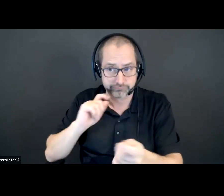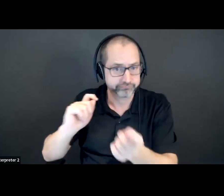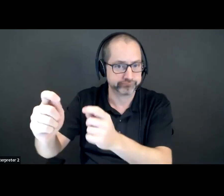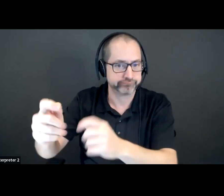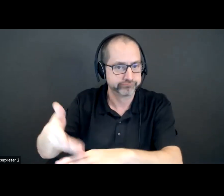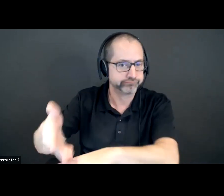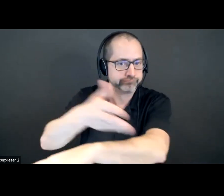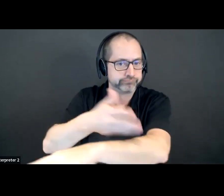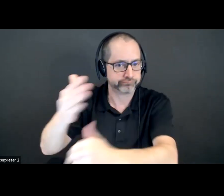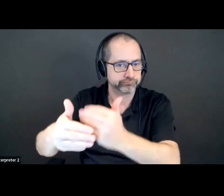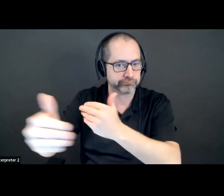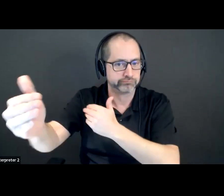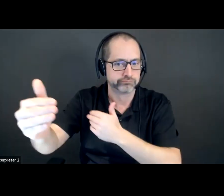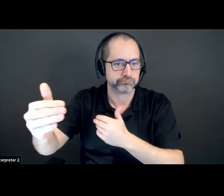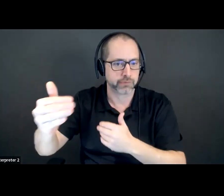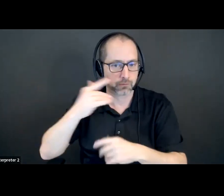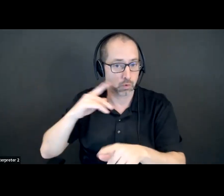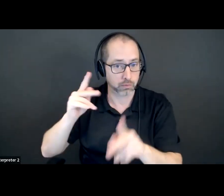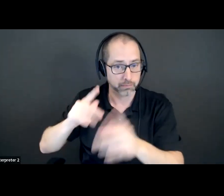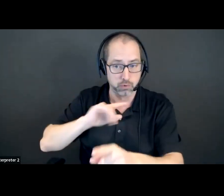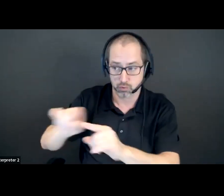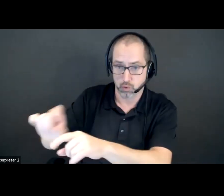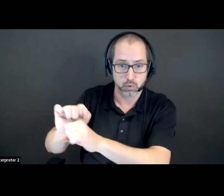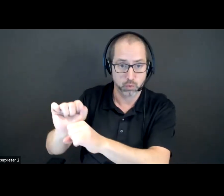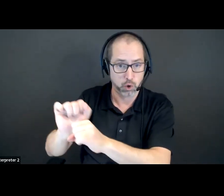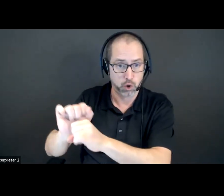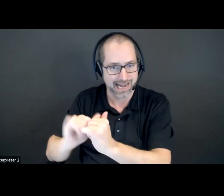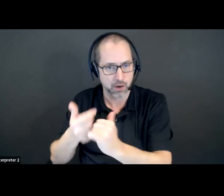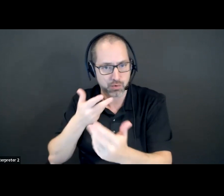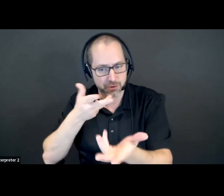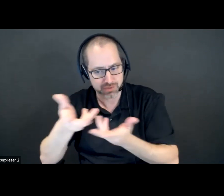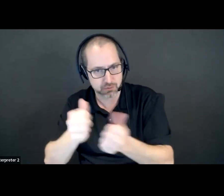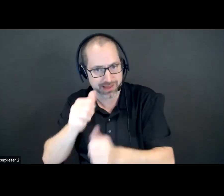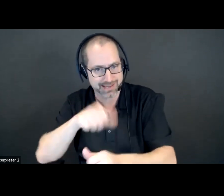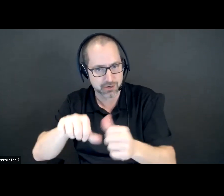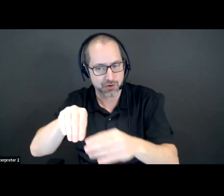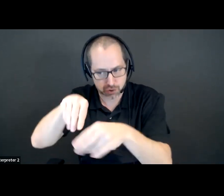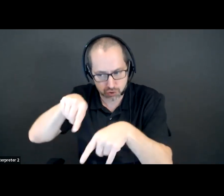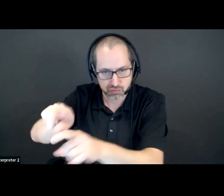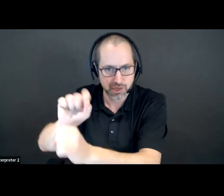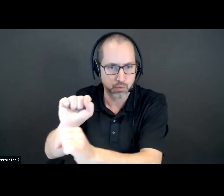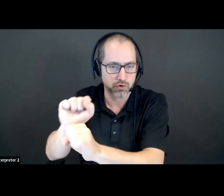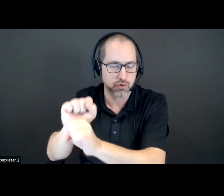who are at work and the way that we treat each other in a workplace context. Thank you again